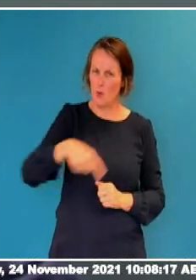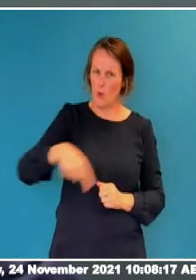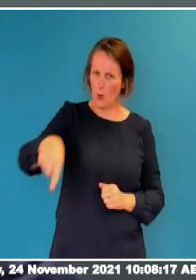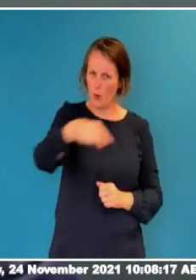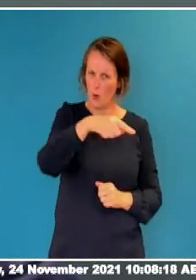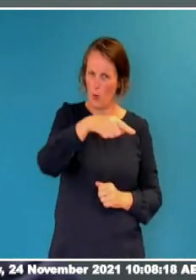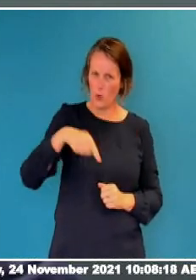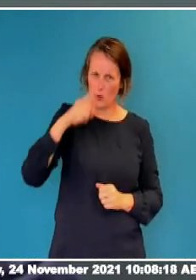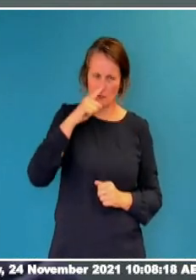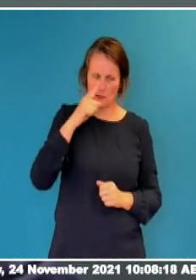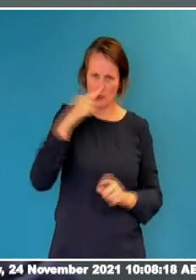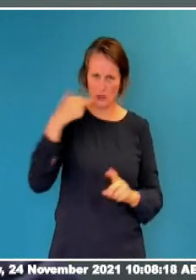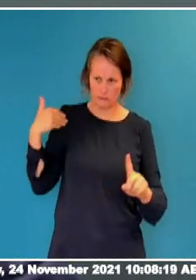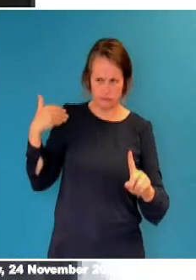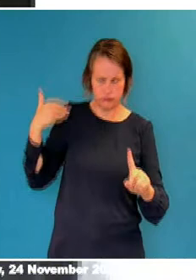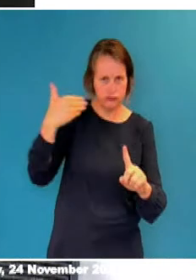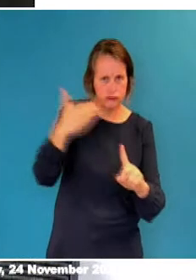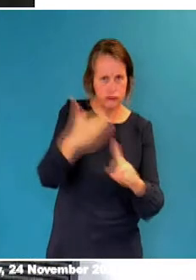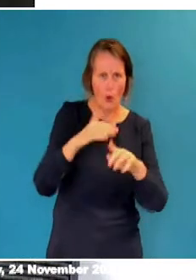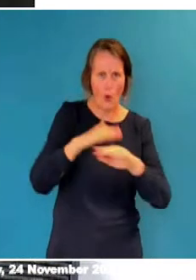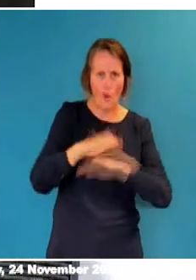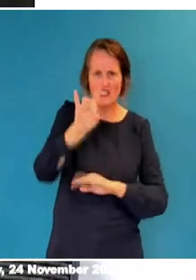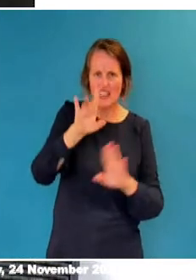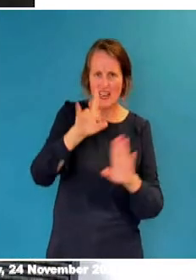decade, how many are currently employed by McDonald's?